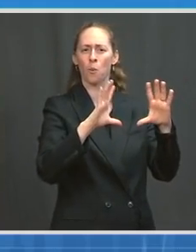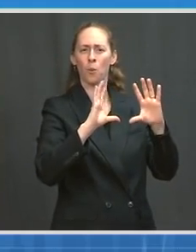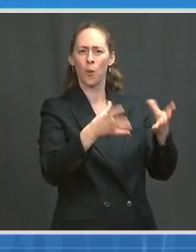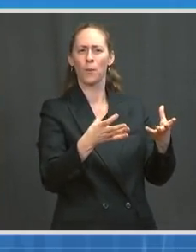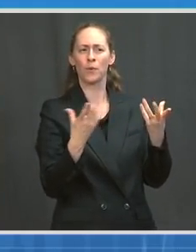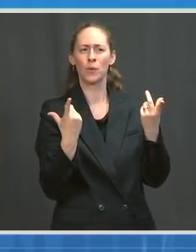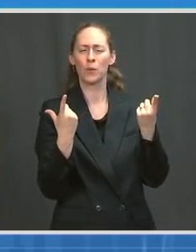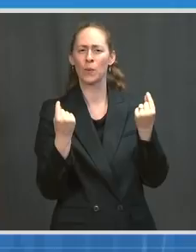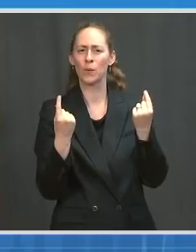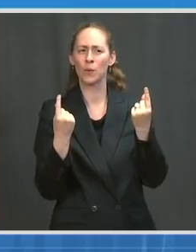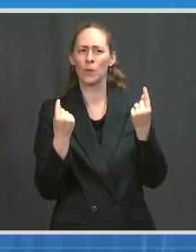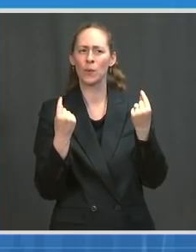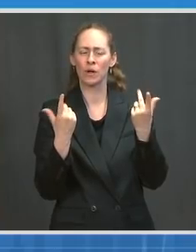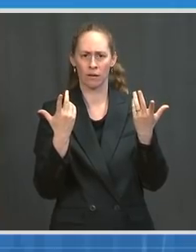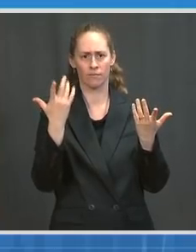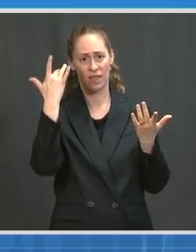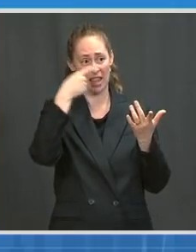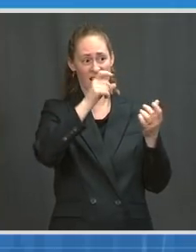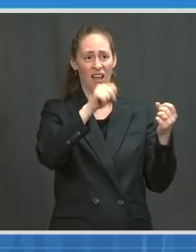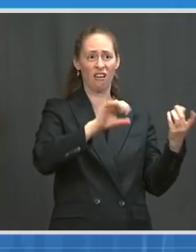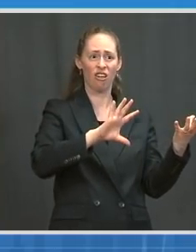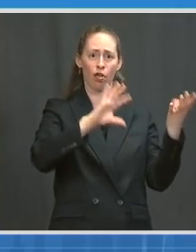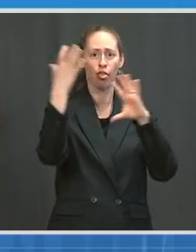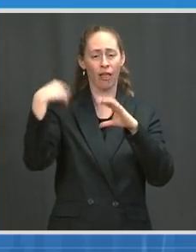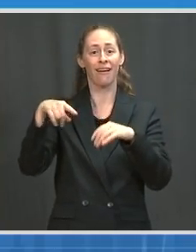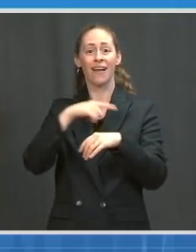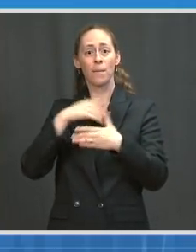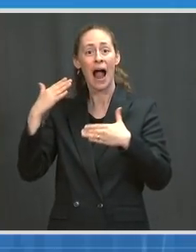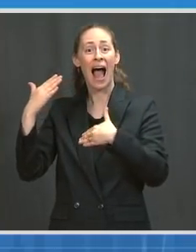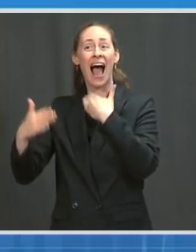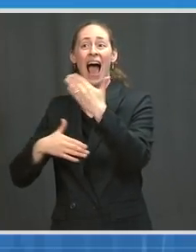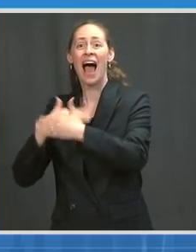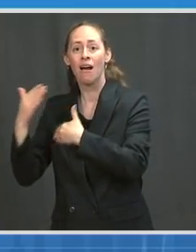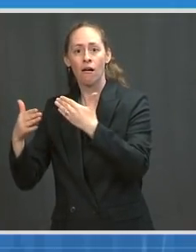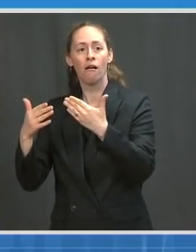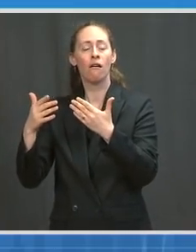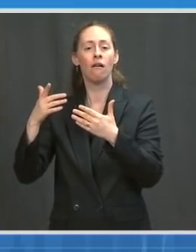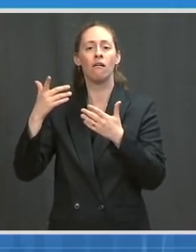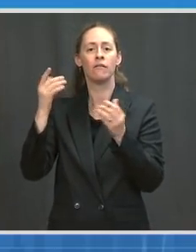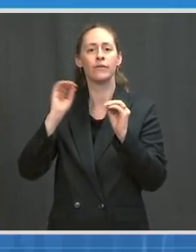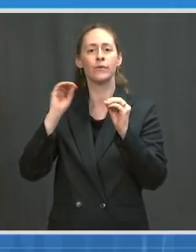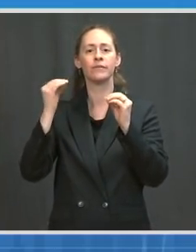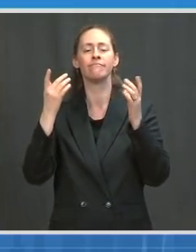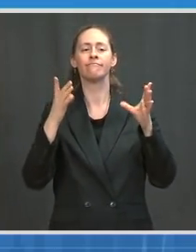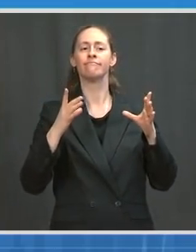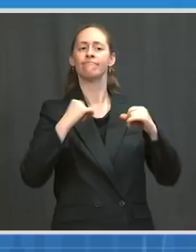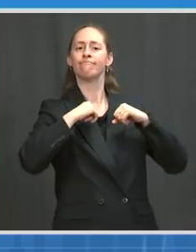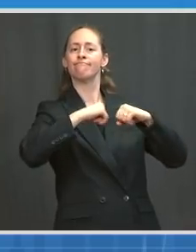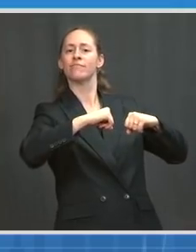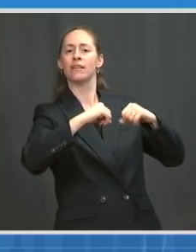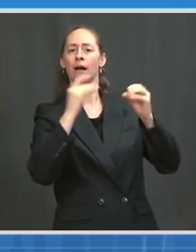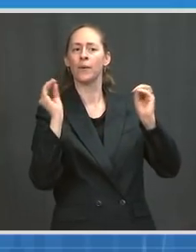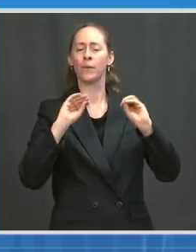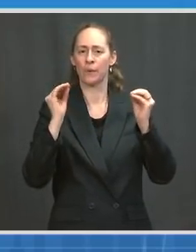or, you know close to herd immunity? Mr. Slavitt: Yeah, thank you for the question. It's a good -- it's a good question.